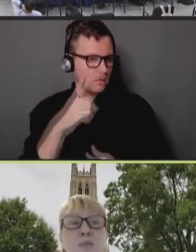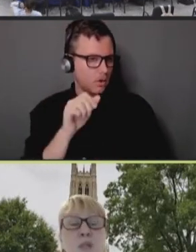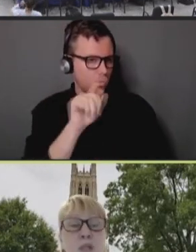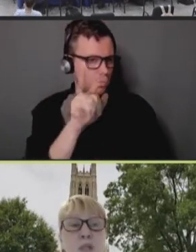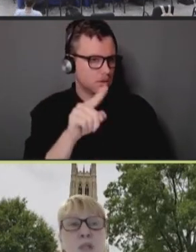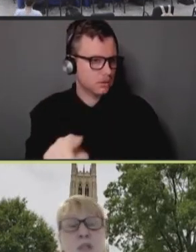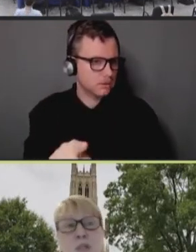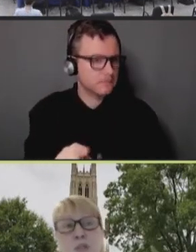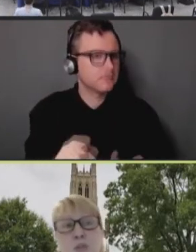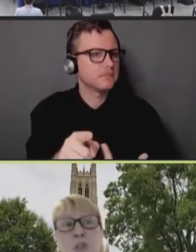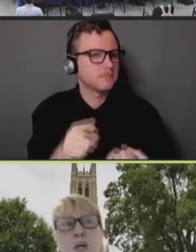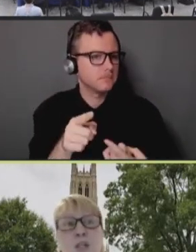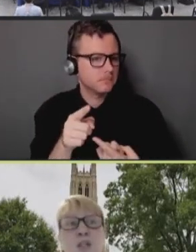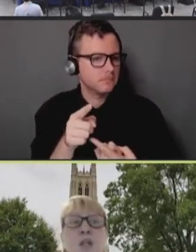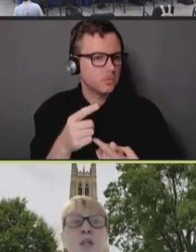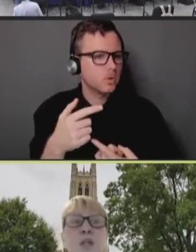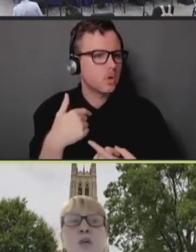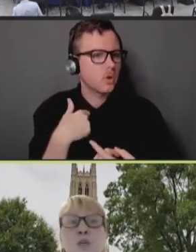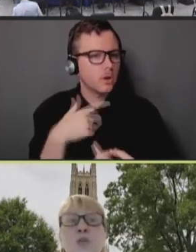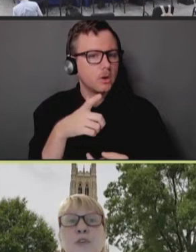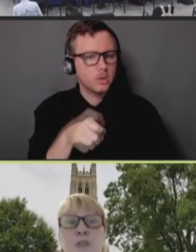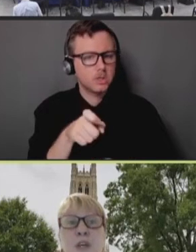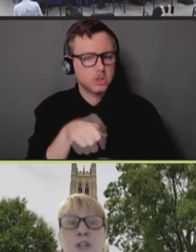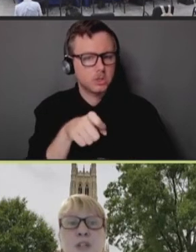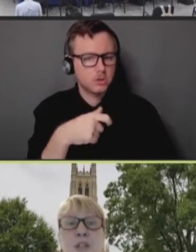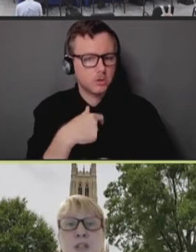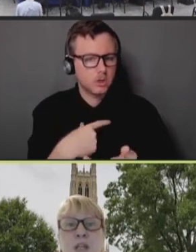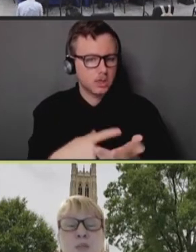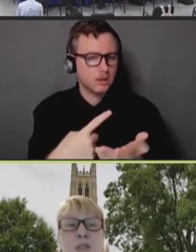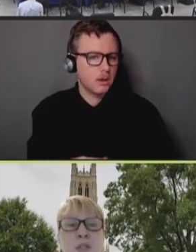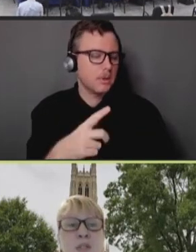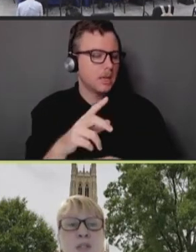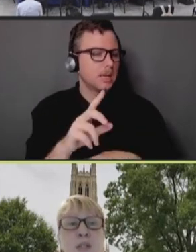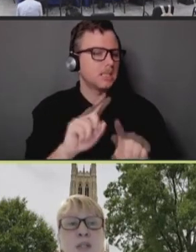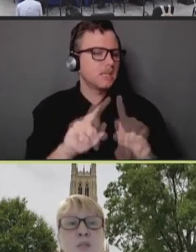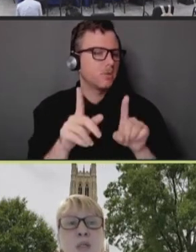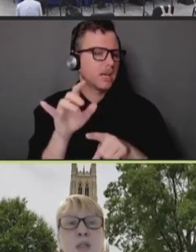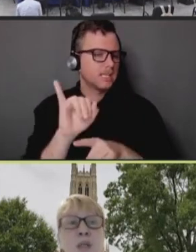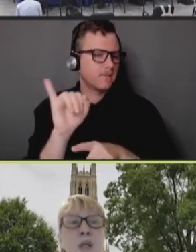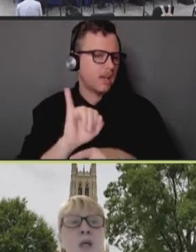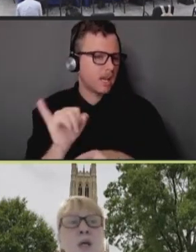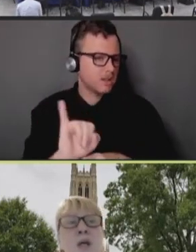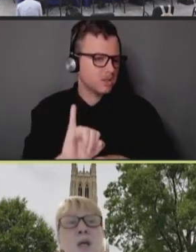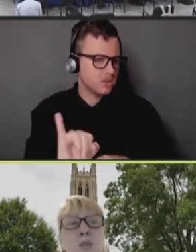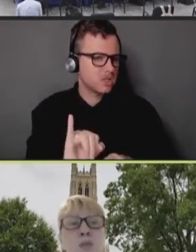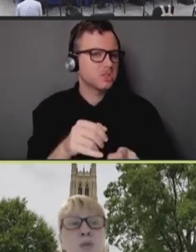We should touch role of infections in Alzheimer's disease a little bit and I will do it.